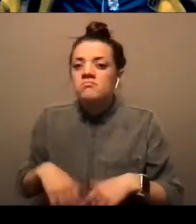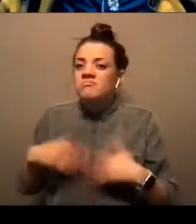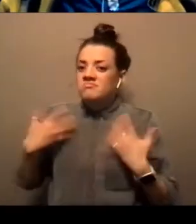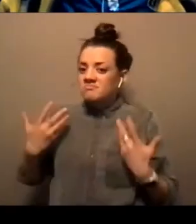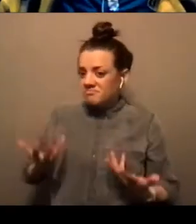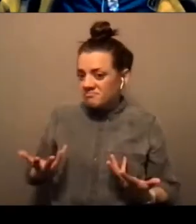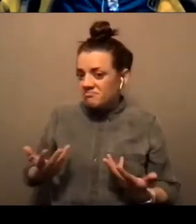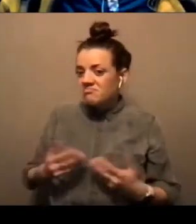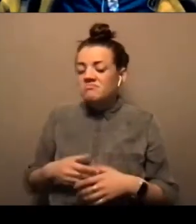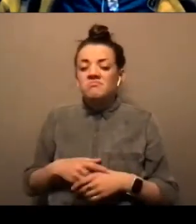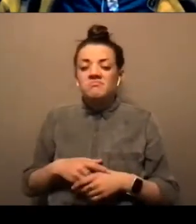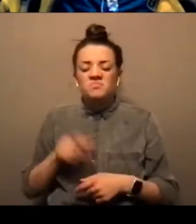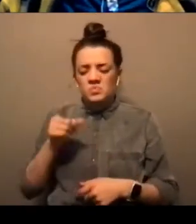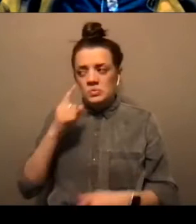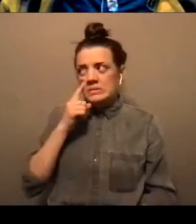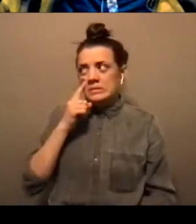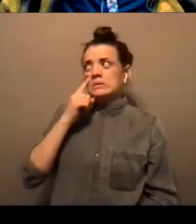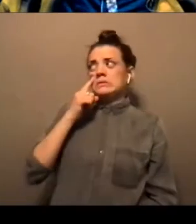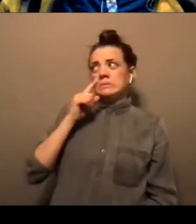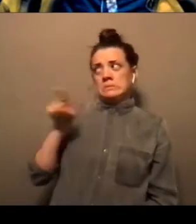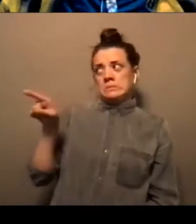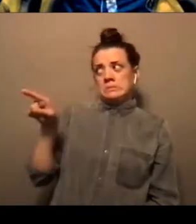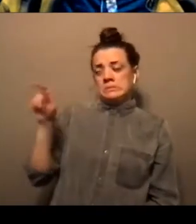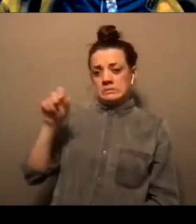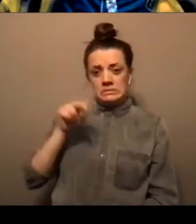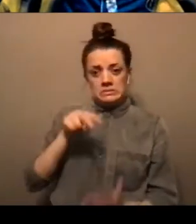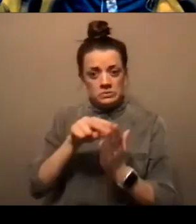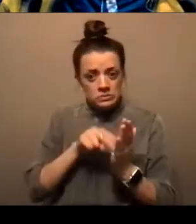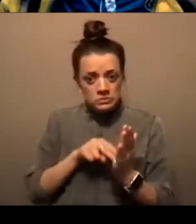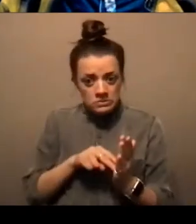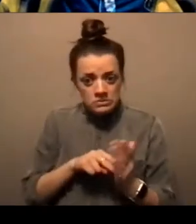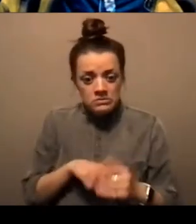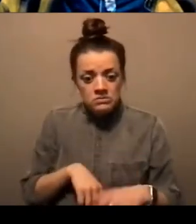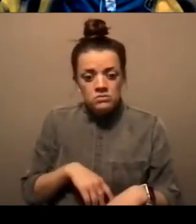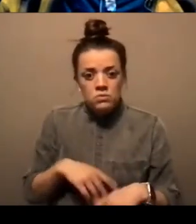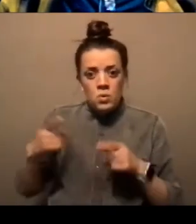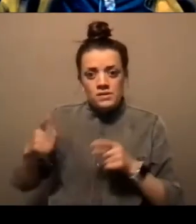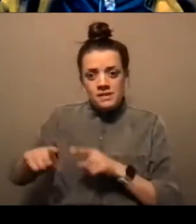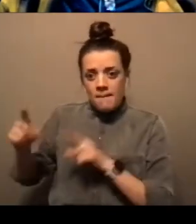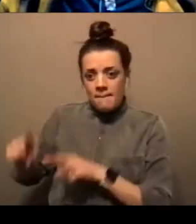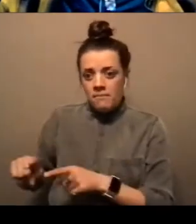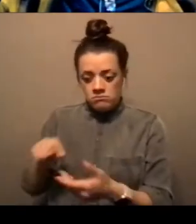and you think that they can read what is happening on your device